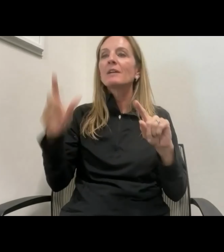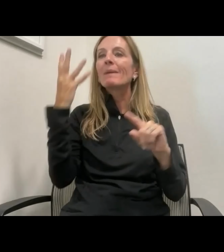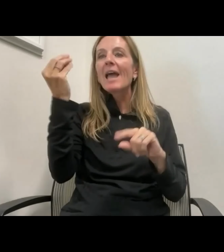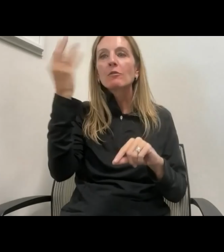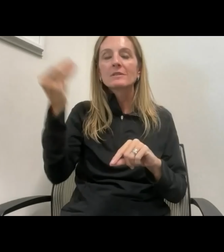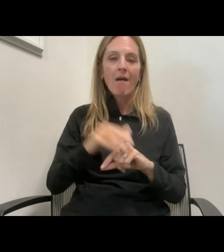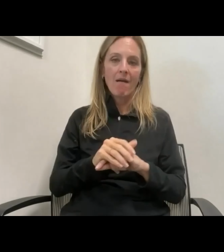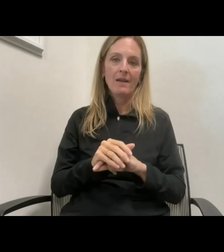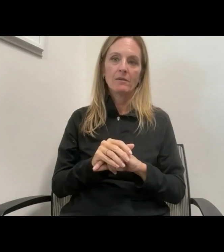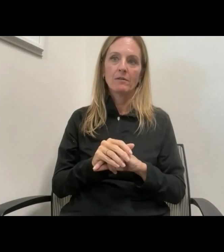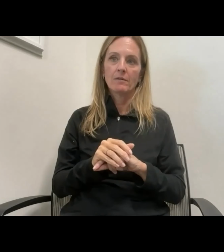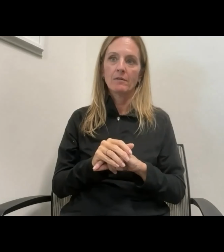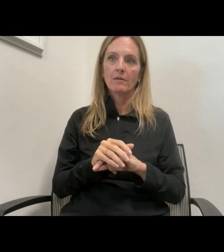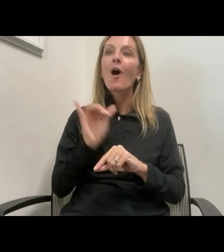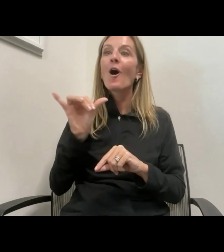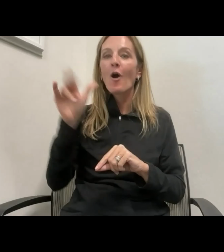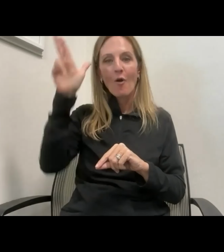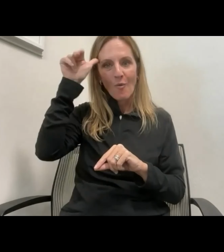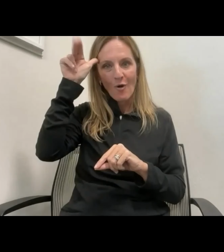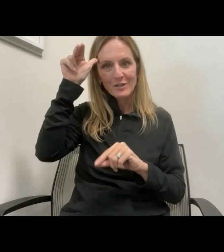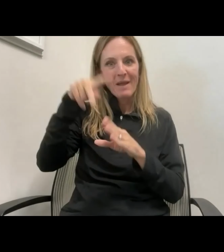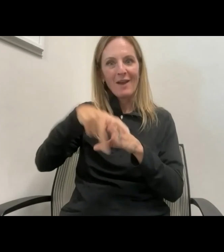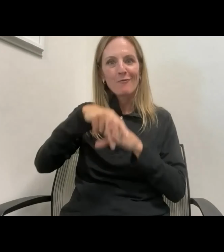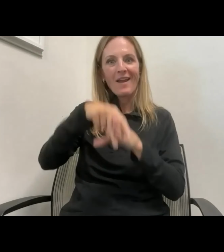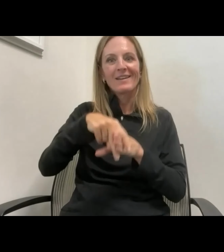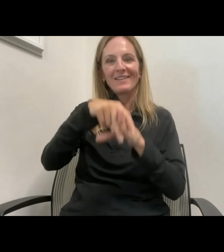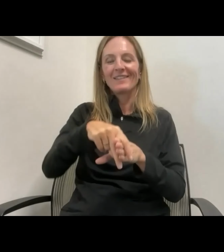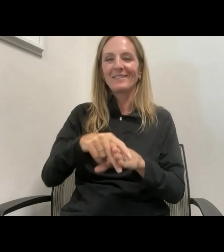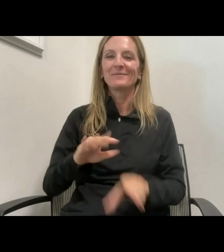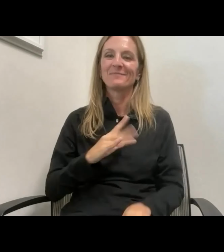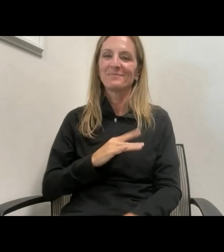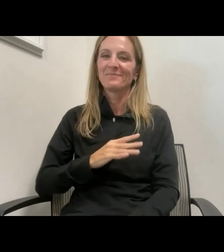Oh wow horseback riding out on the land with youth. Oh my goodness that sounds wonderful